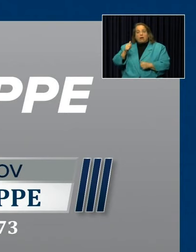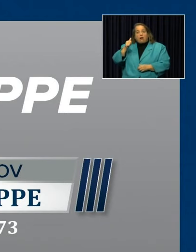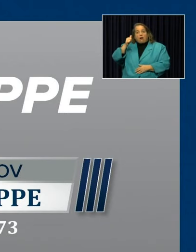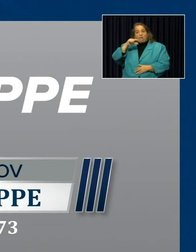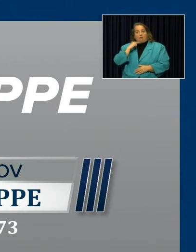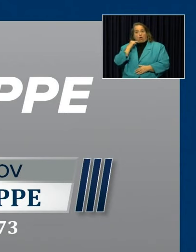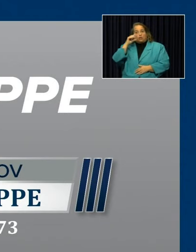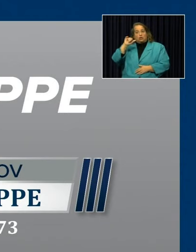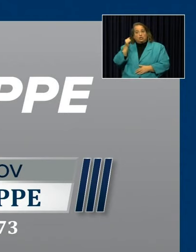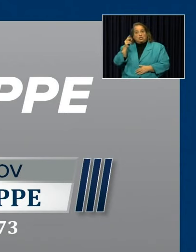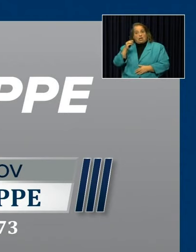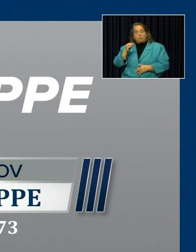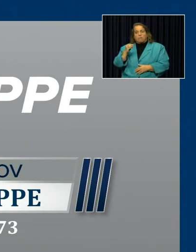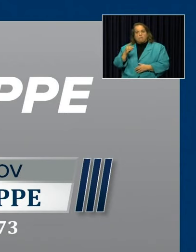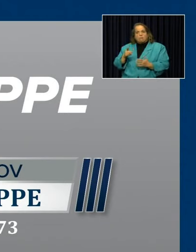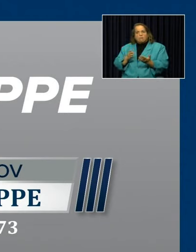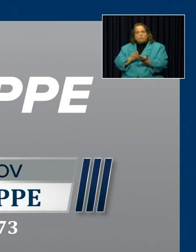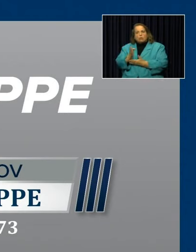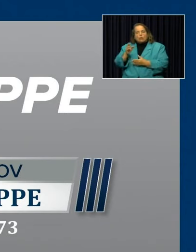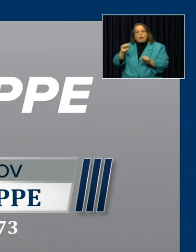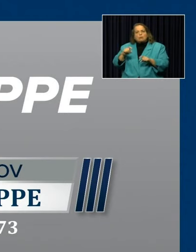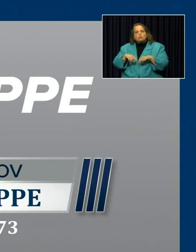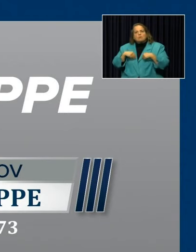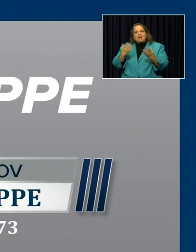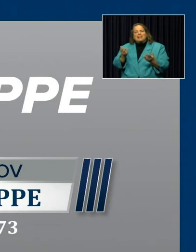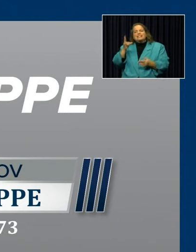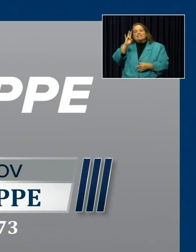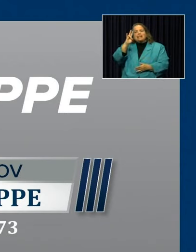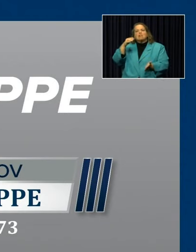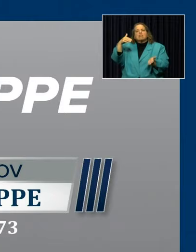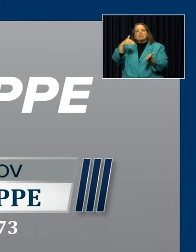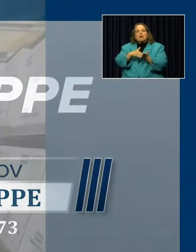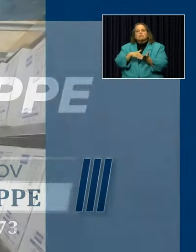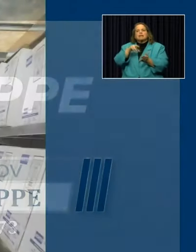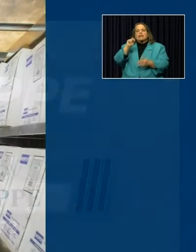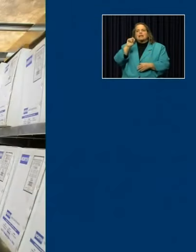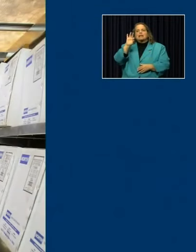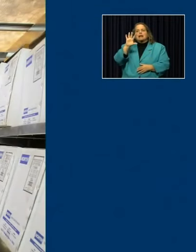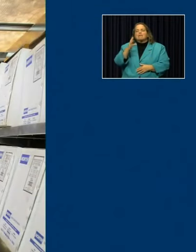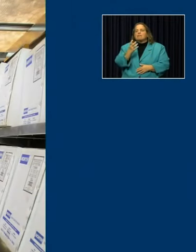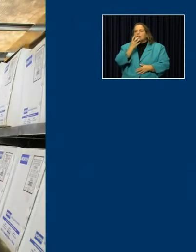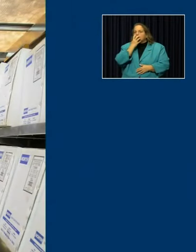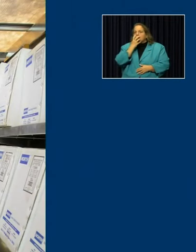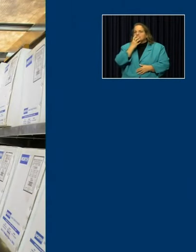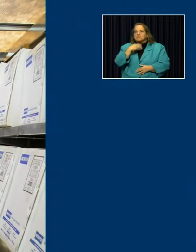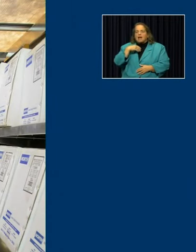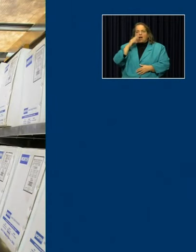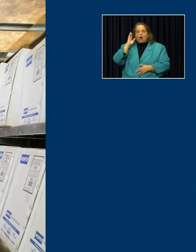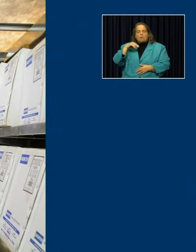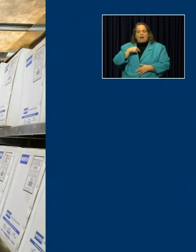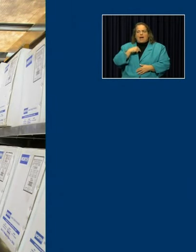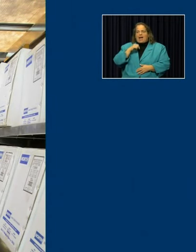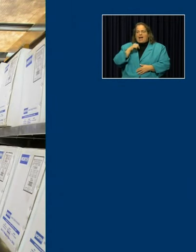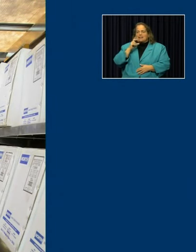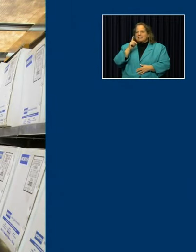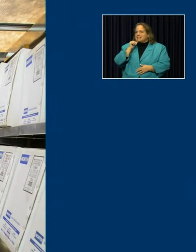SOLVE THE SHORTAGE, BUT WHAT REALLY HELPS US IS NOSE OF YOU THAT MAY HAVE TEN OR 15 OR MORE